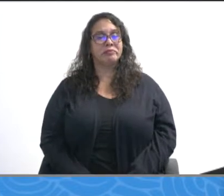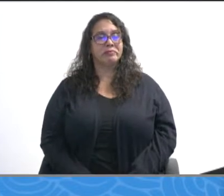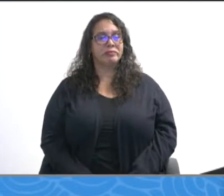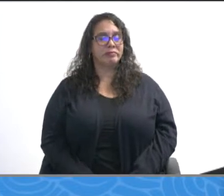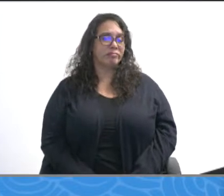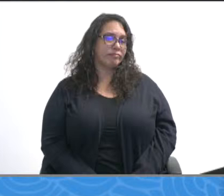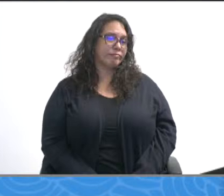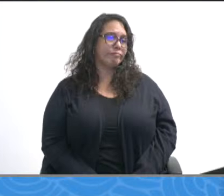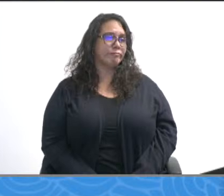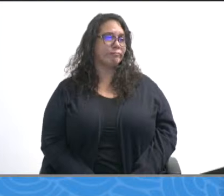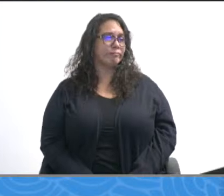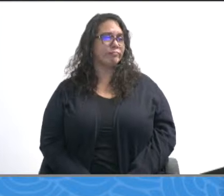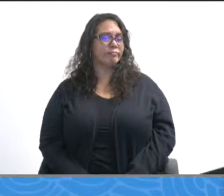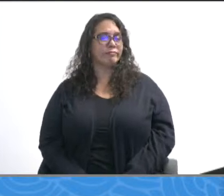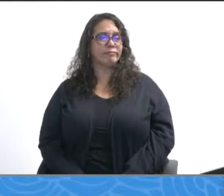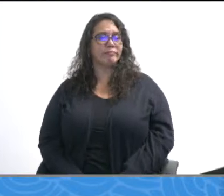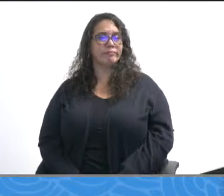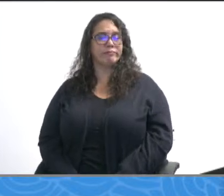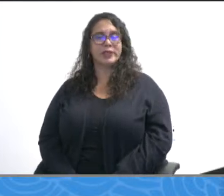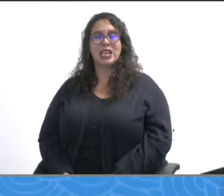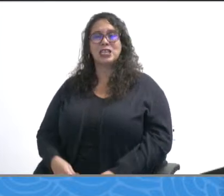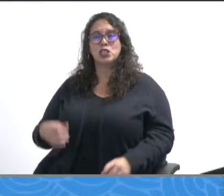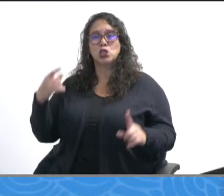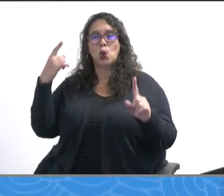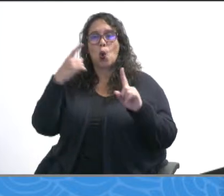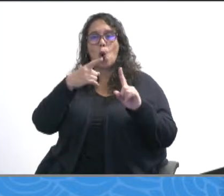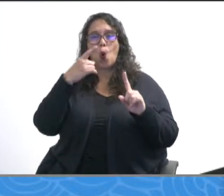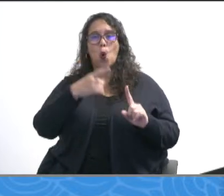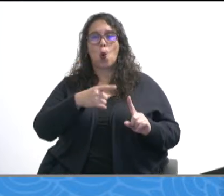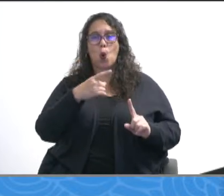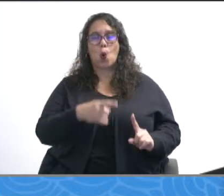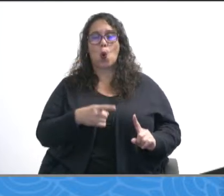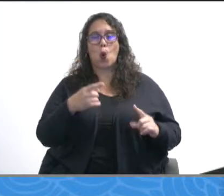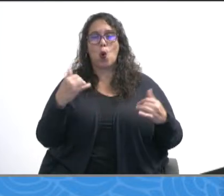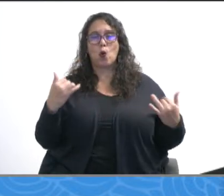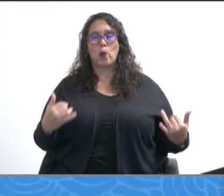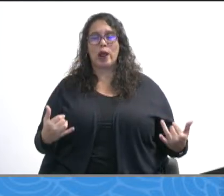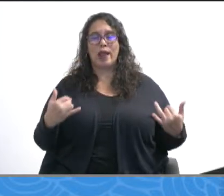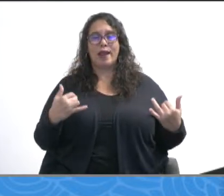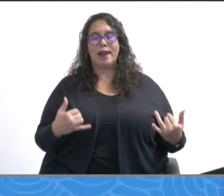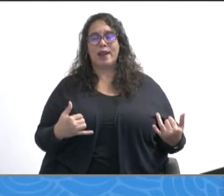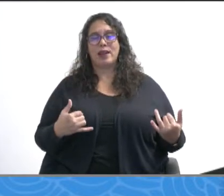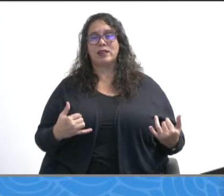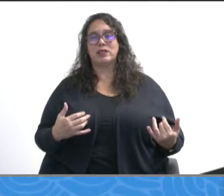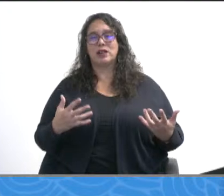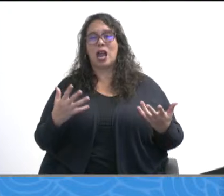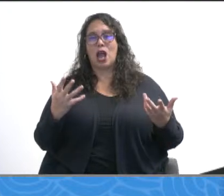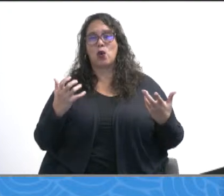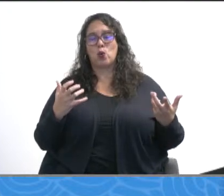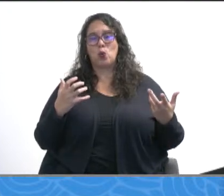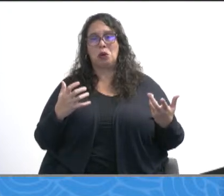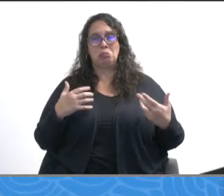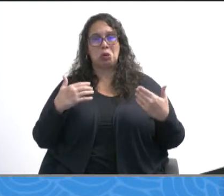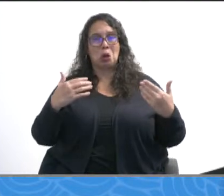So those are the goals that we have right now. I'd like to go ahead and, I believe, Dr. Salazar, your next.